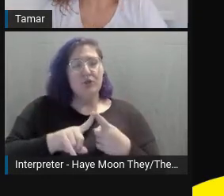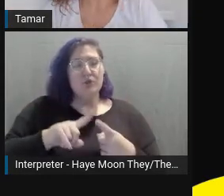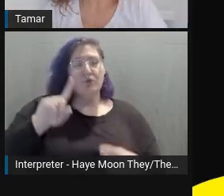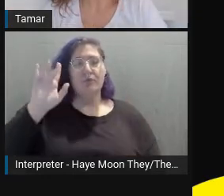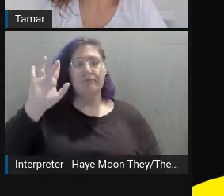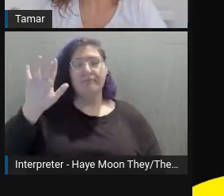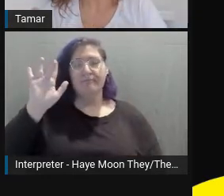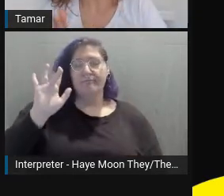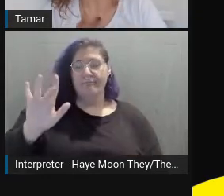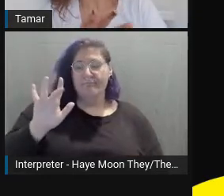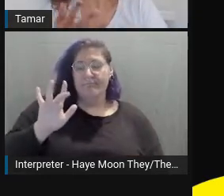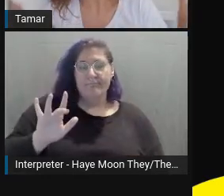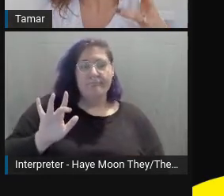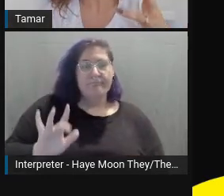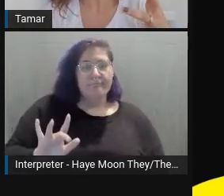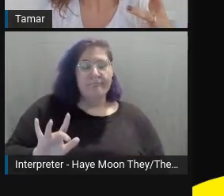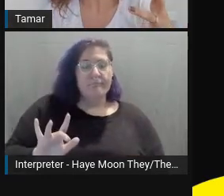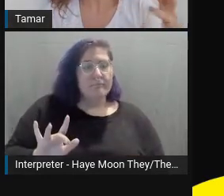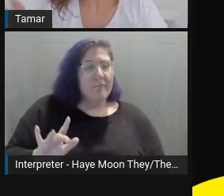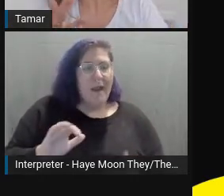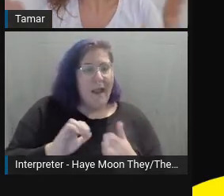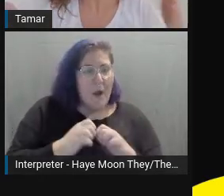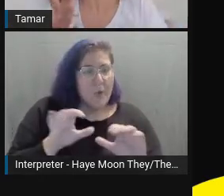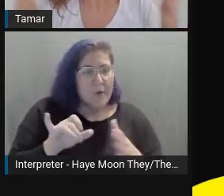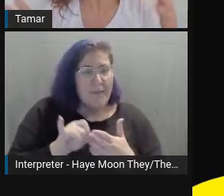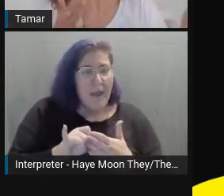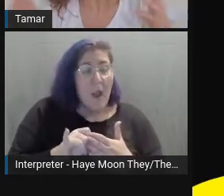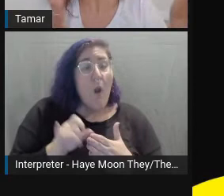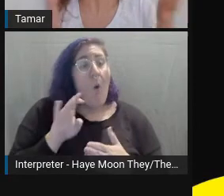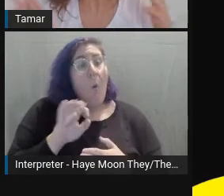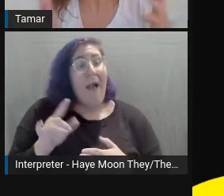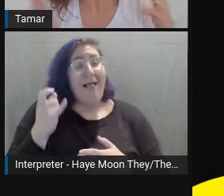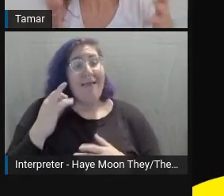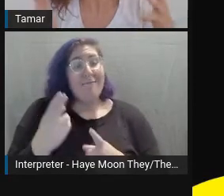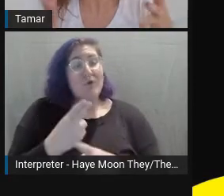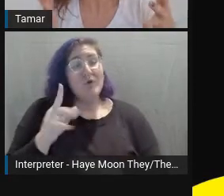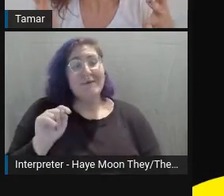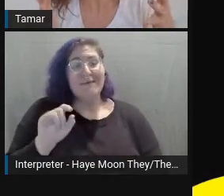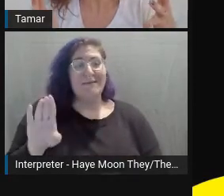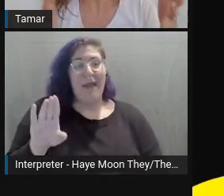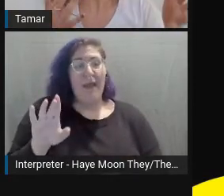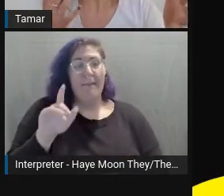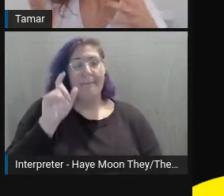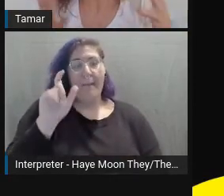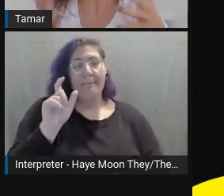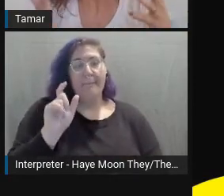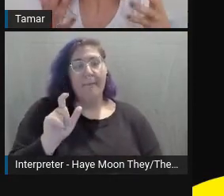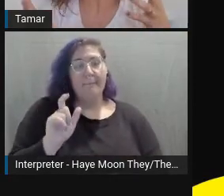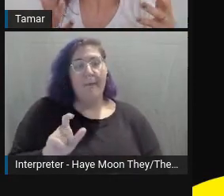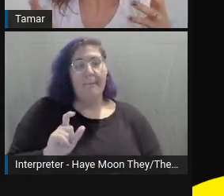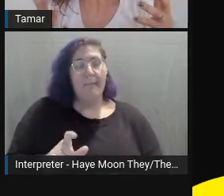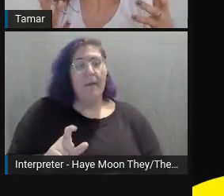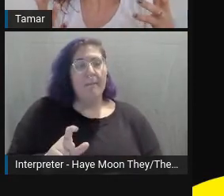It's great that you're tabbing through, but if the focus is not being tabbed through and you actually have to use your arrow keys,